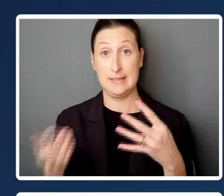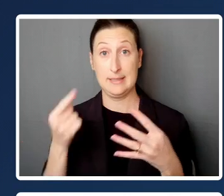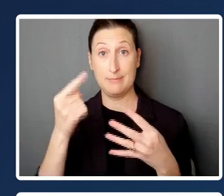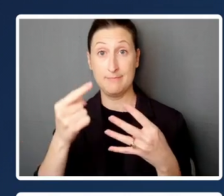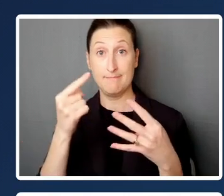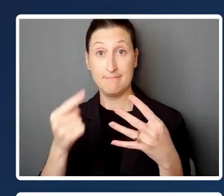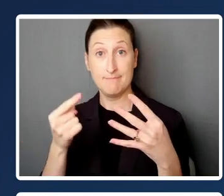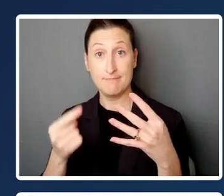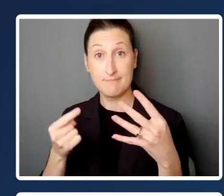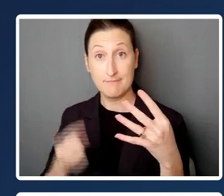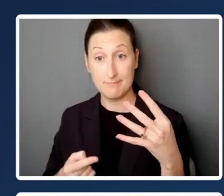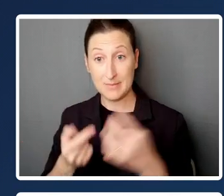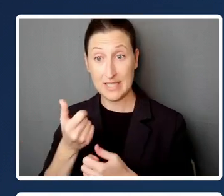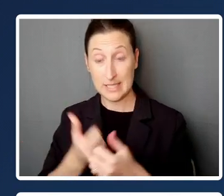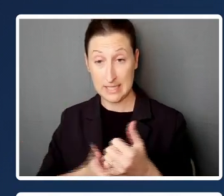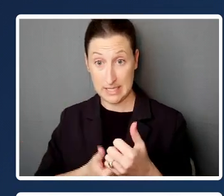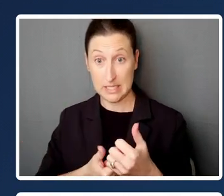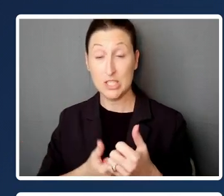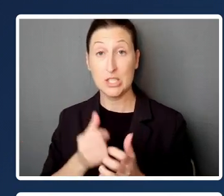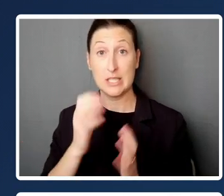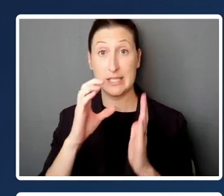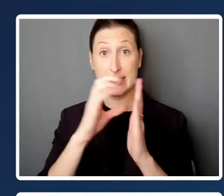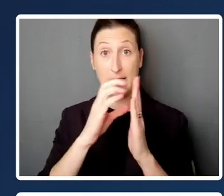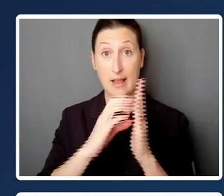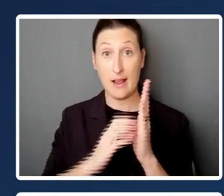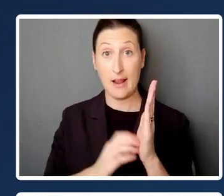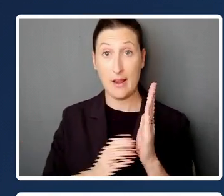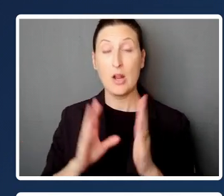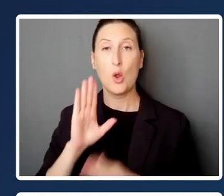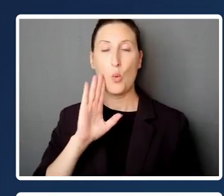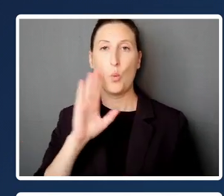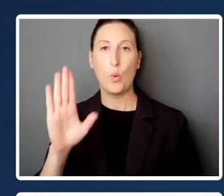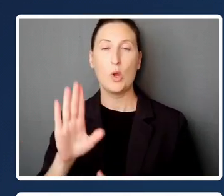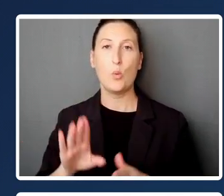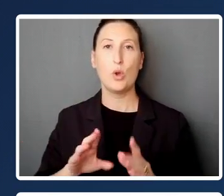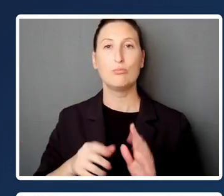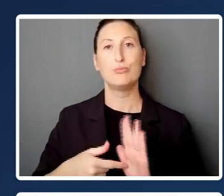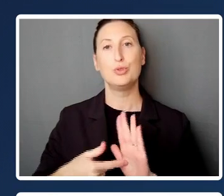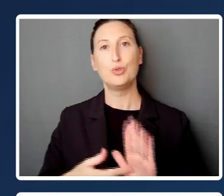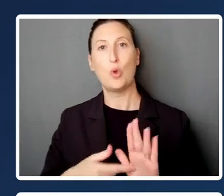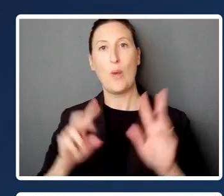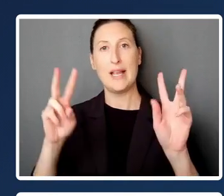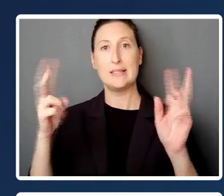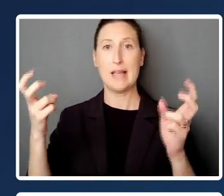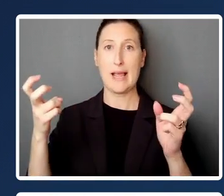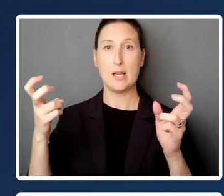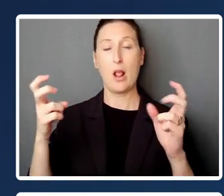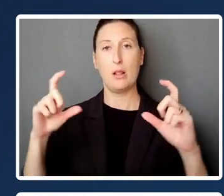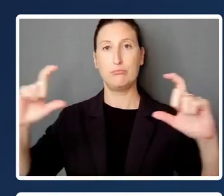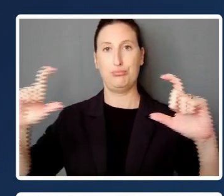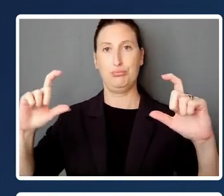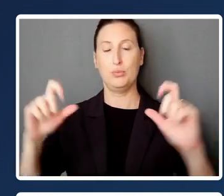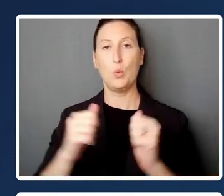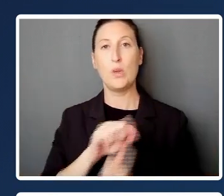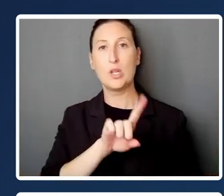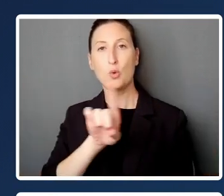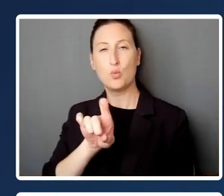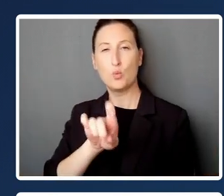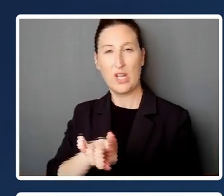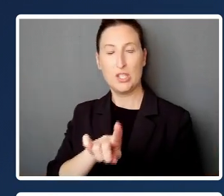four sections will be prompted by a title card with a question to kind of prompt conversation